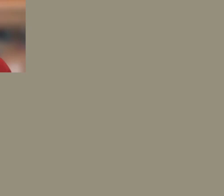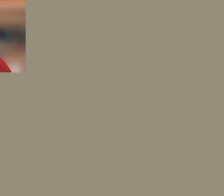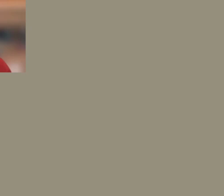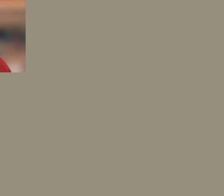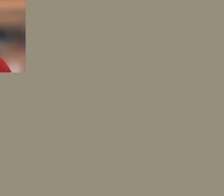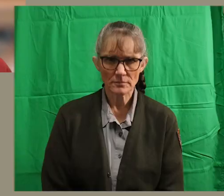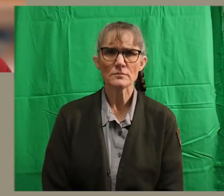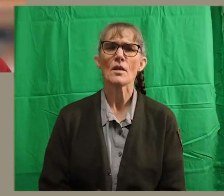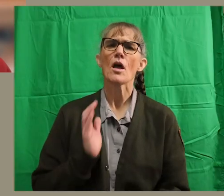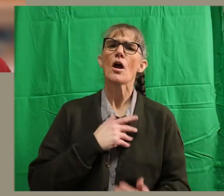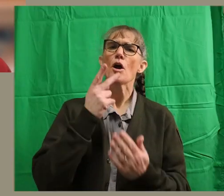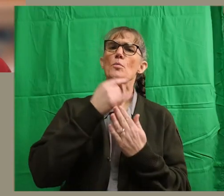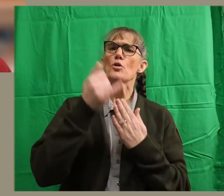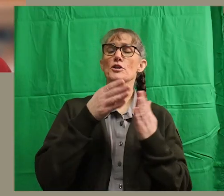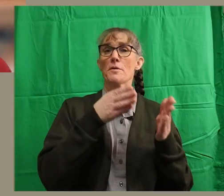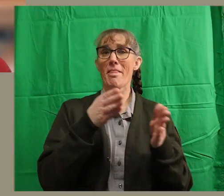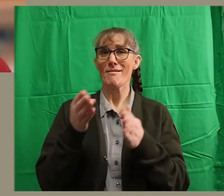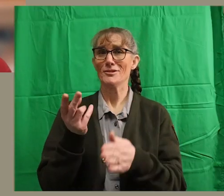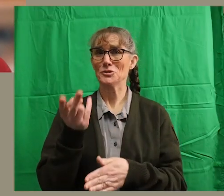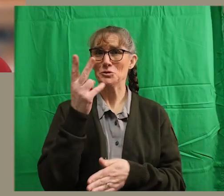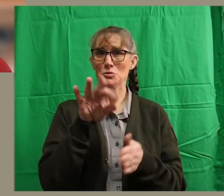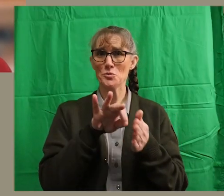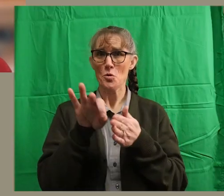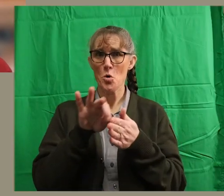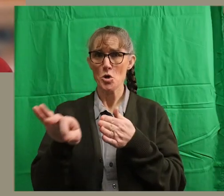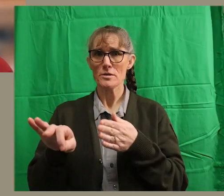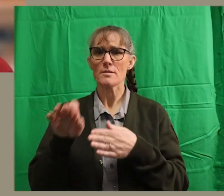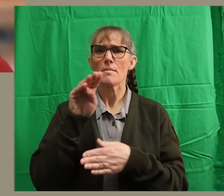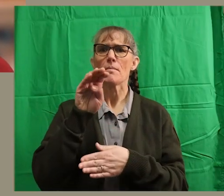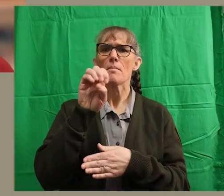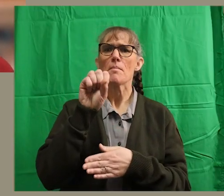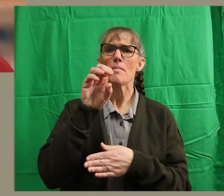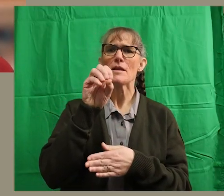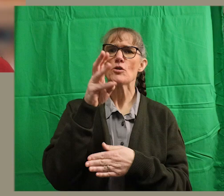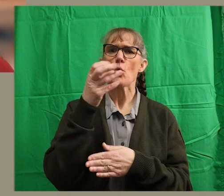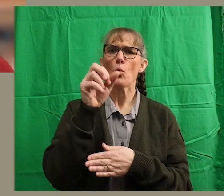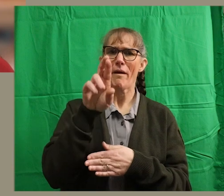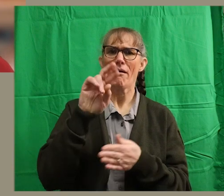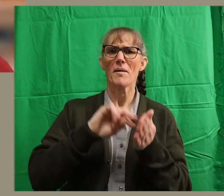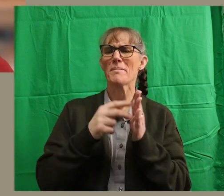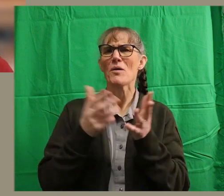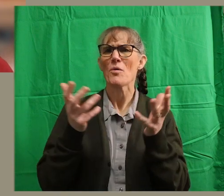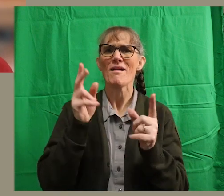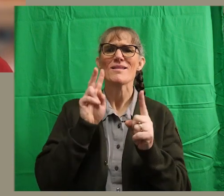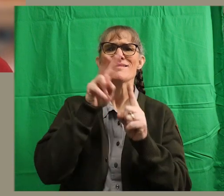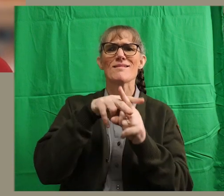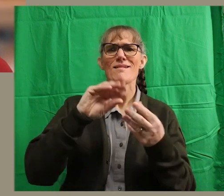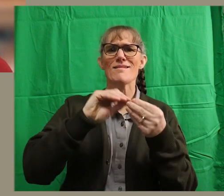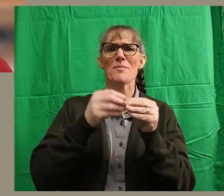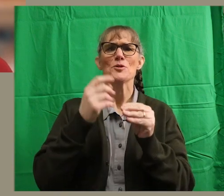So, for the purposes of our project, our methods included taking a mesowear score, which is a scale that describes